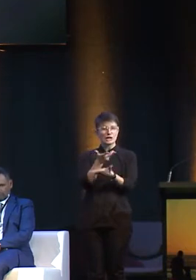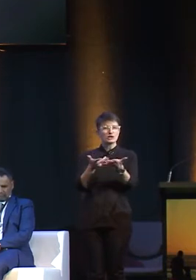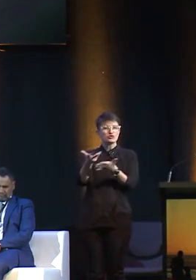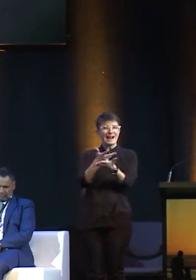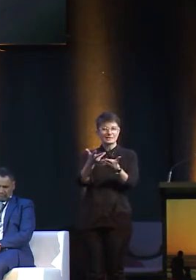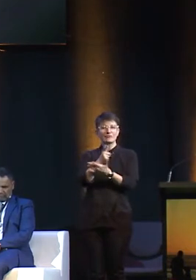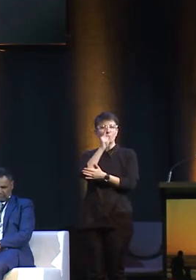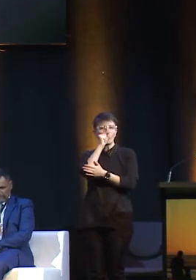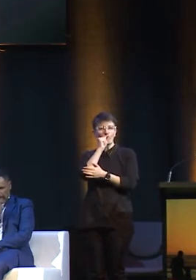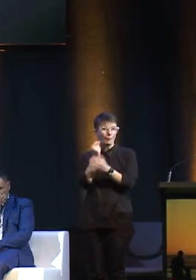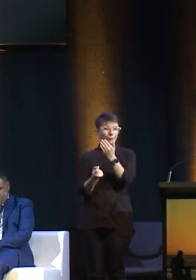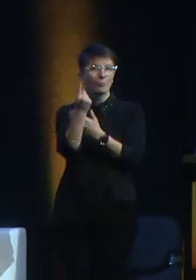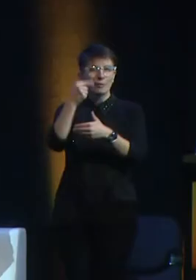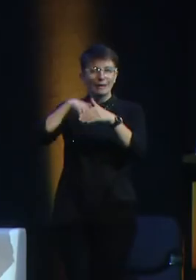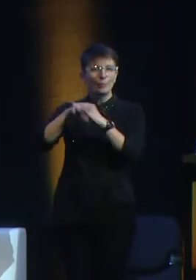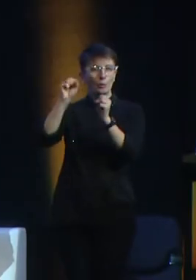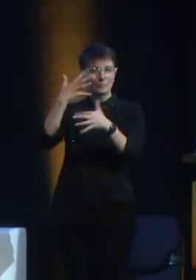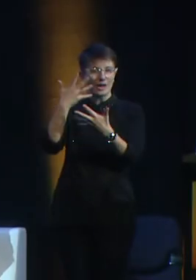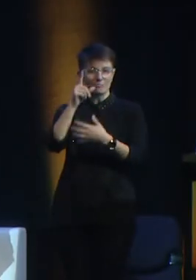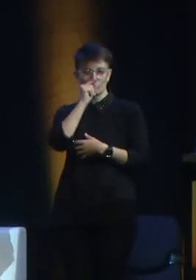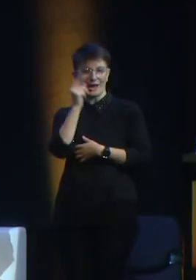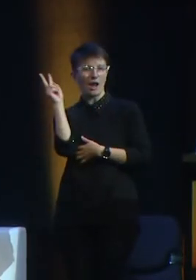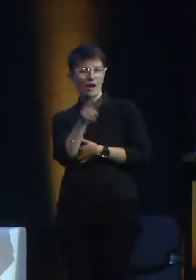provide feedback on the different parts of the roadmap. There is a supporting report,